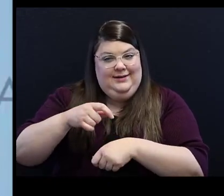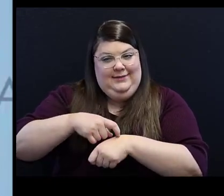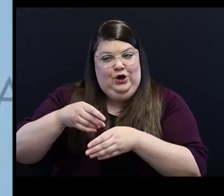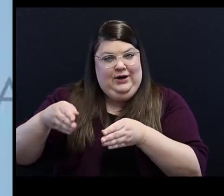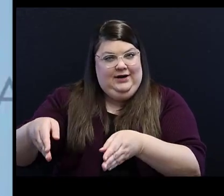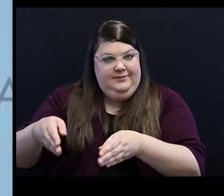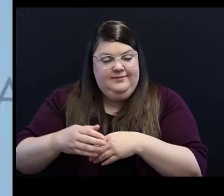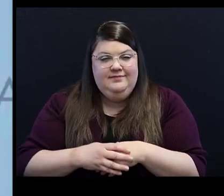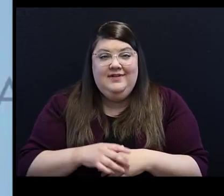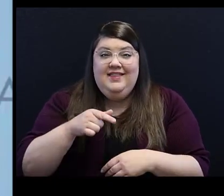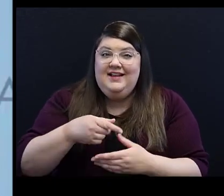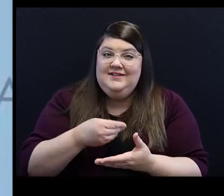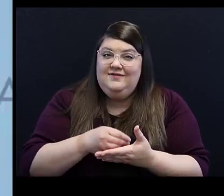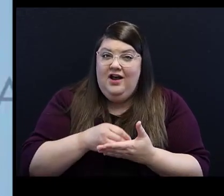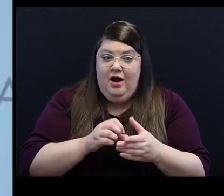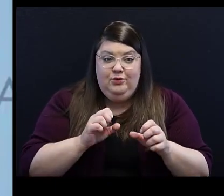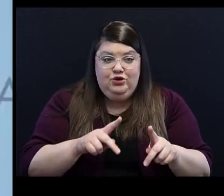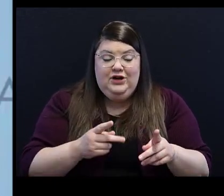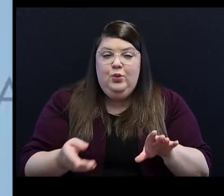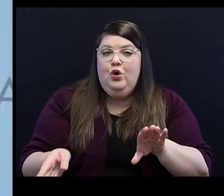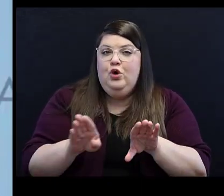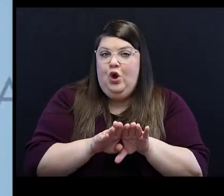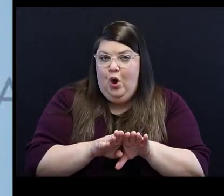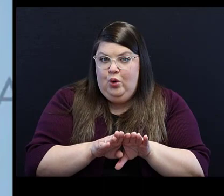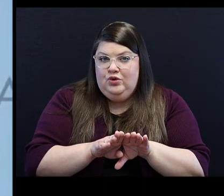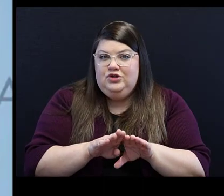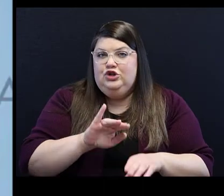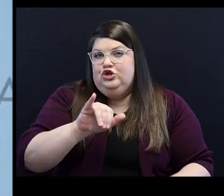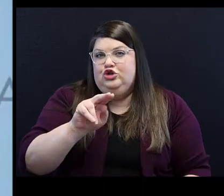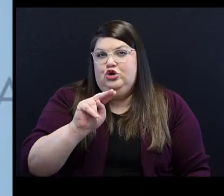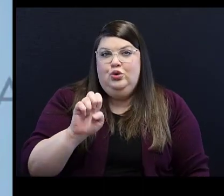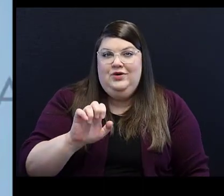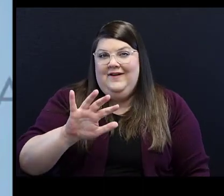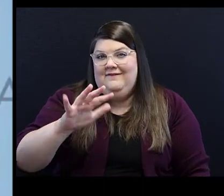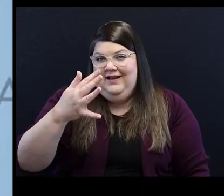This funding opportunity will close June 5th.